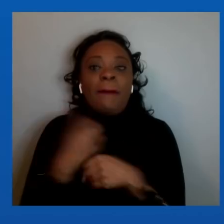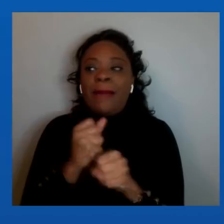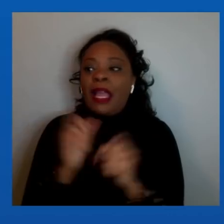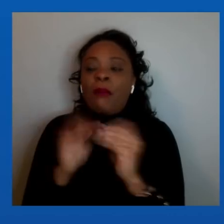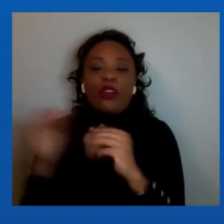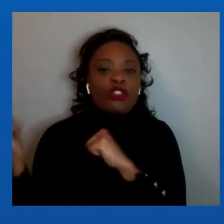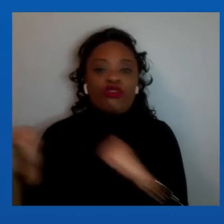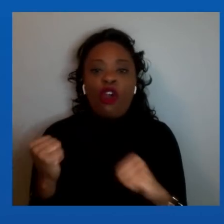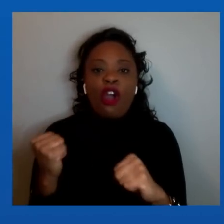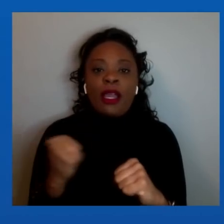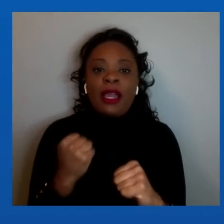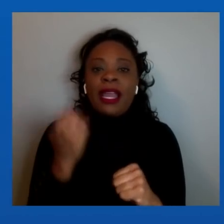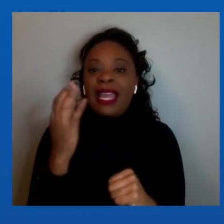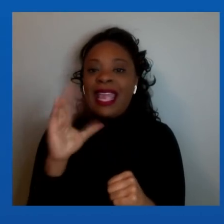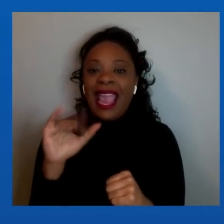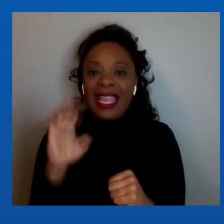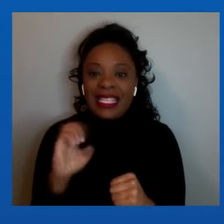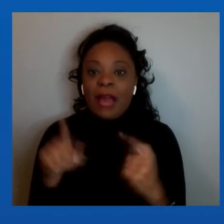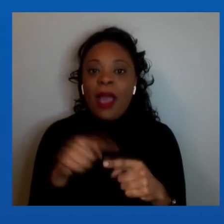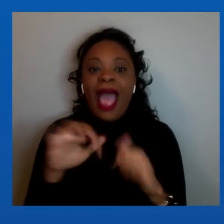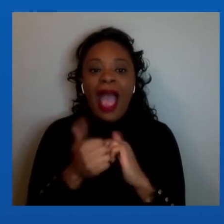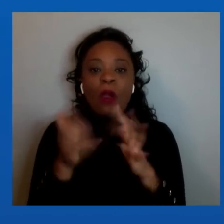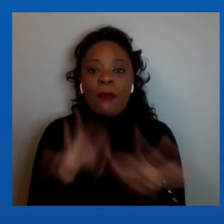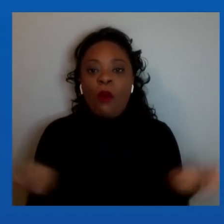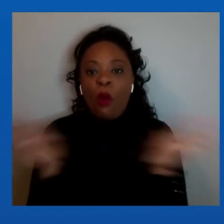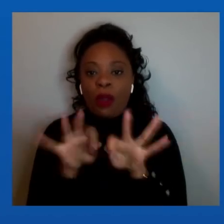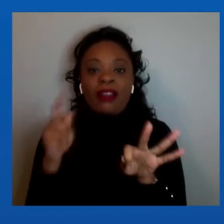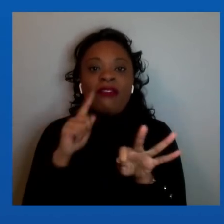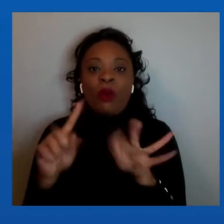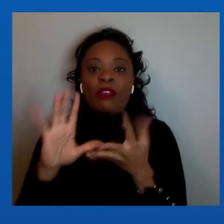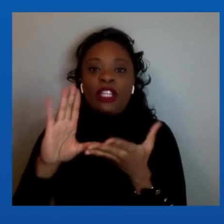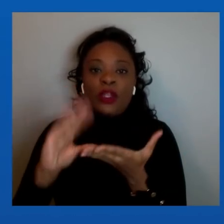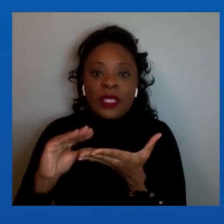as to its importance for reducing predatory lending,